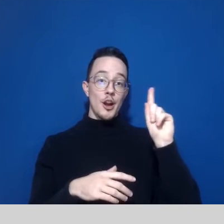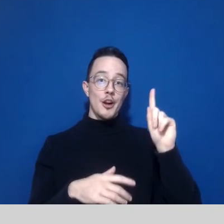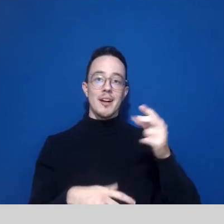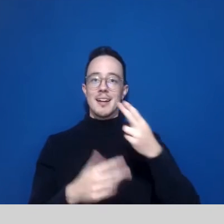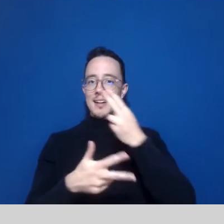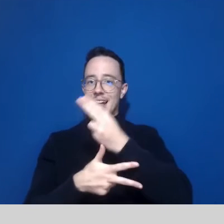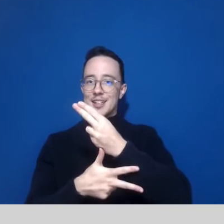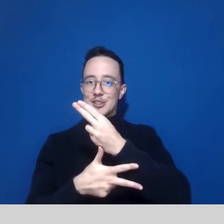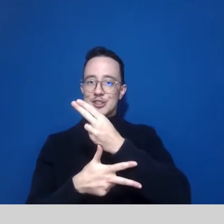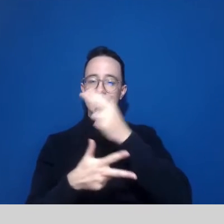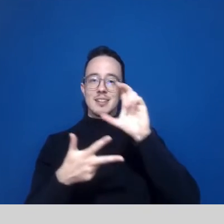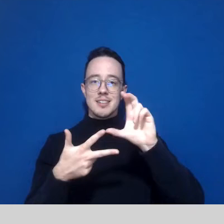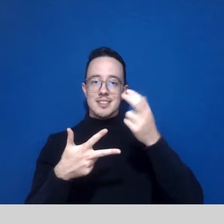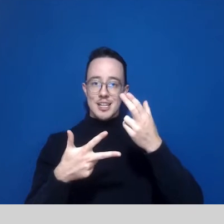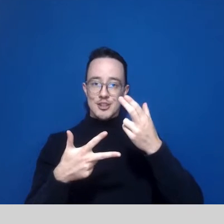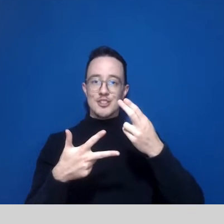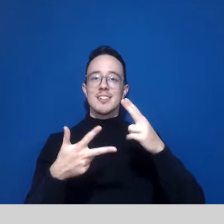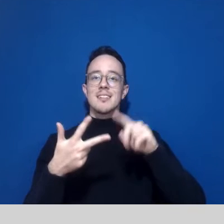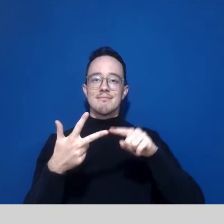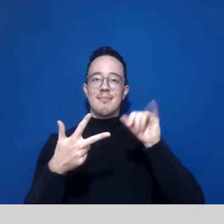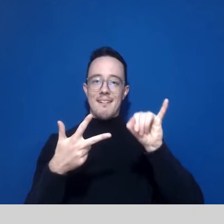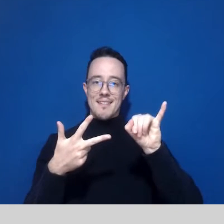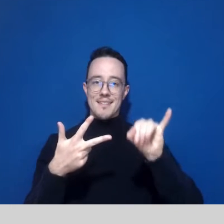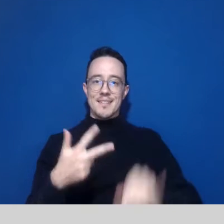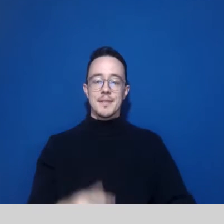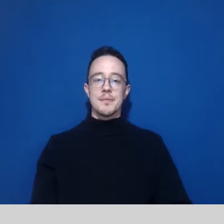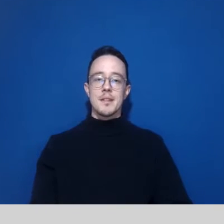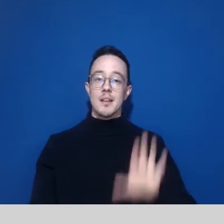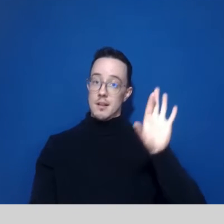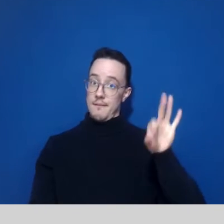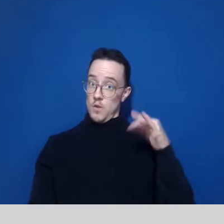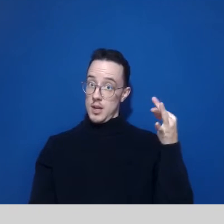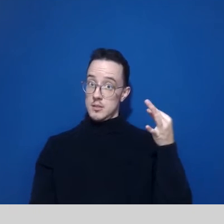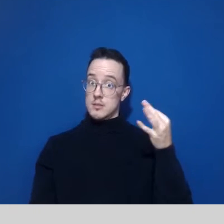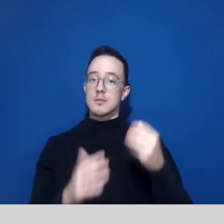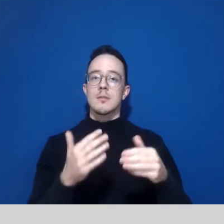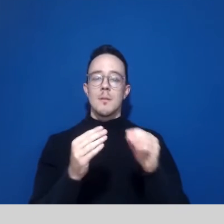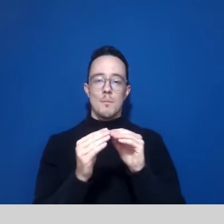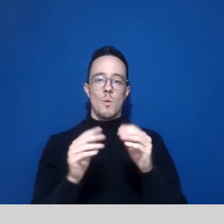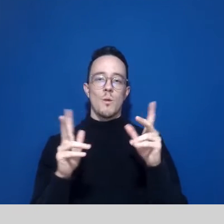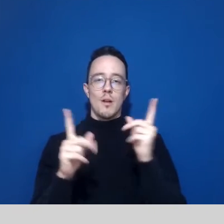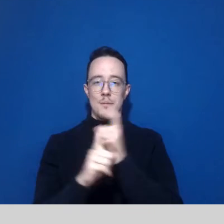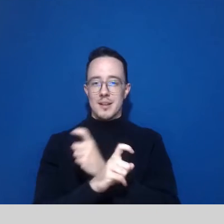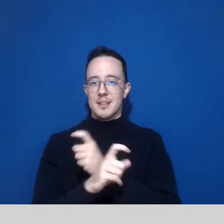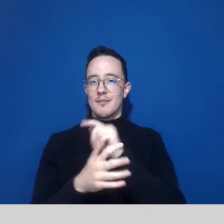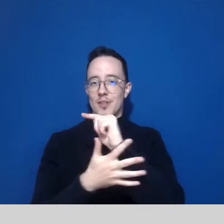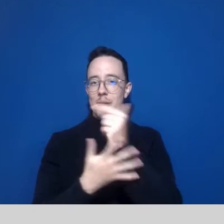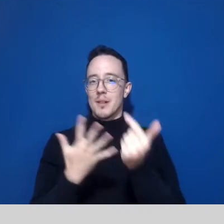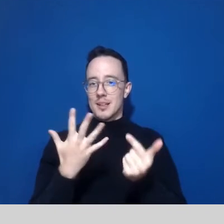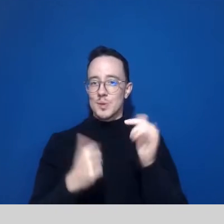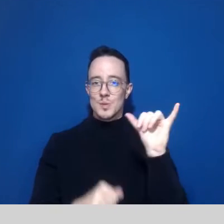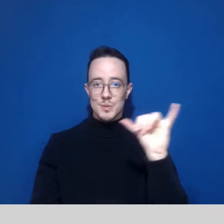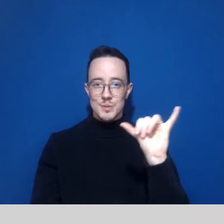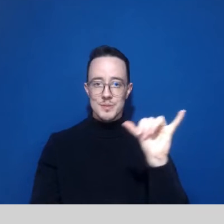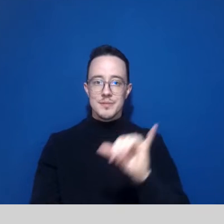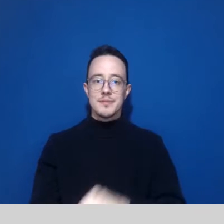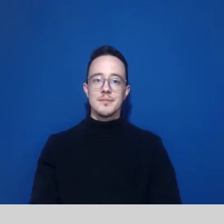which comes between H and I. In French, it is even more complicated, they sort alphabetically,